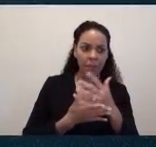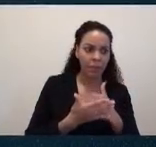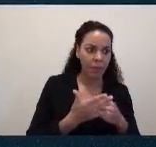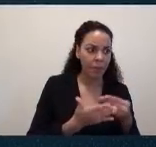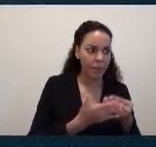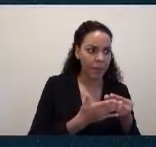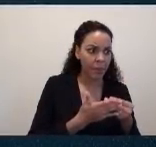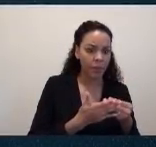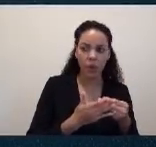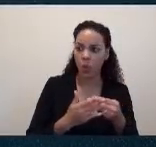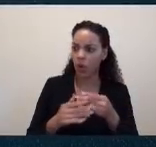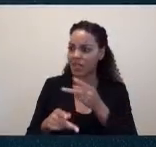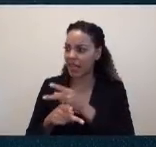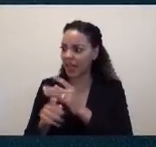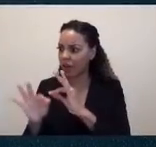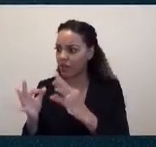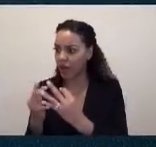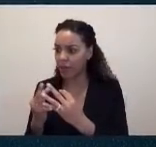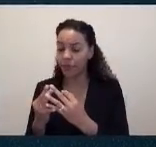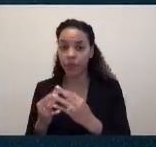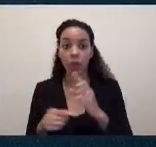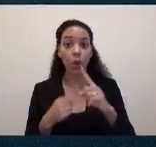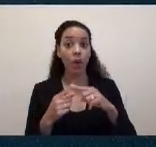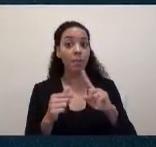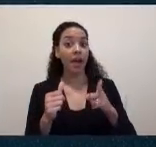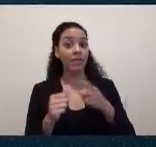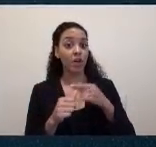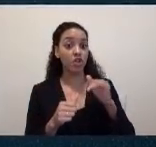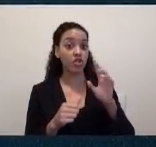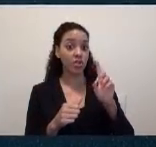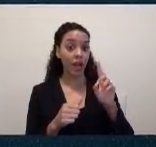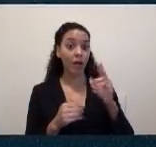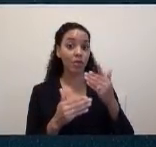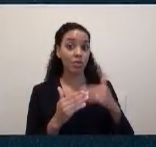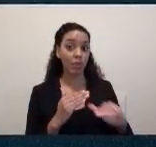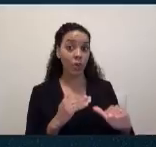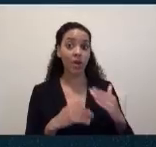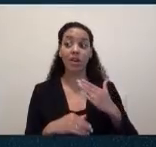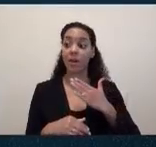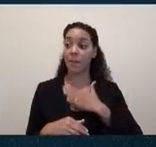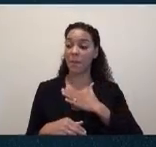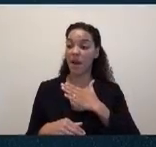my husband was still in military service and he got 10 days off. That was it, 10 days, and he had to go back to work.